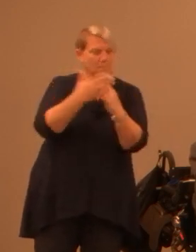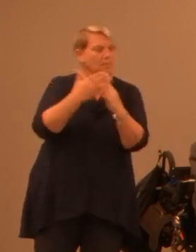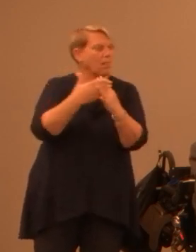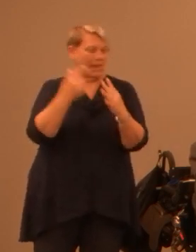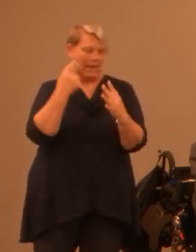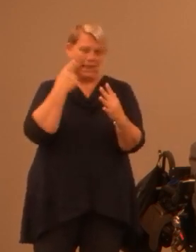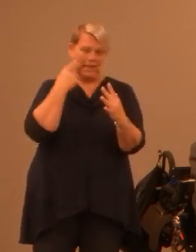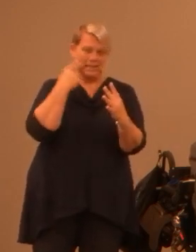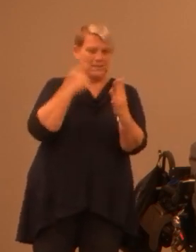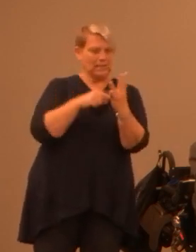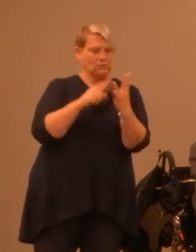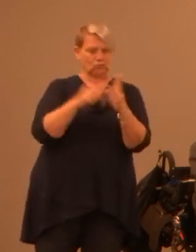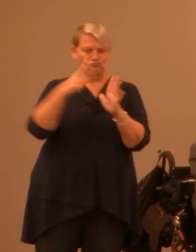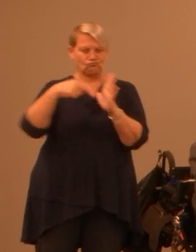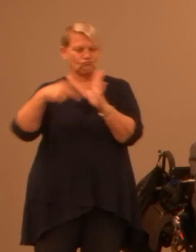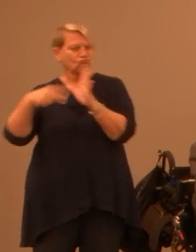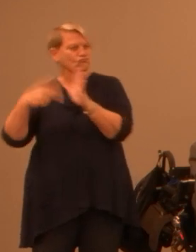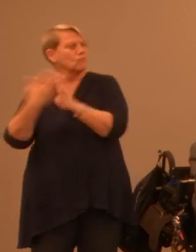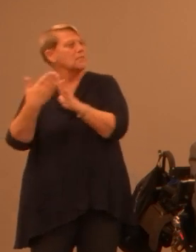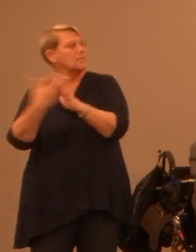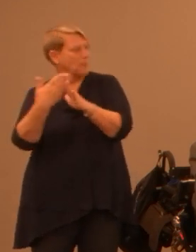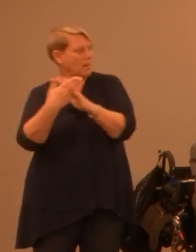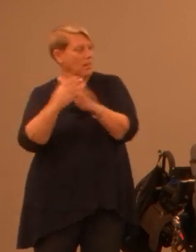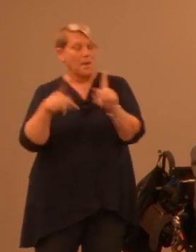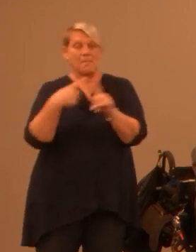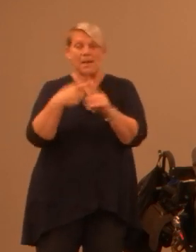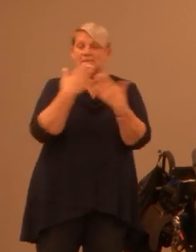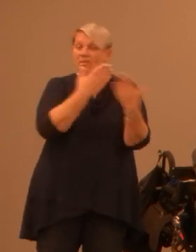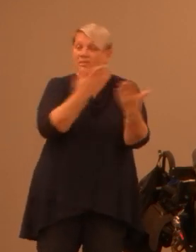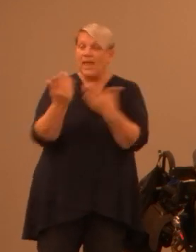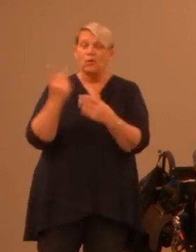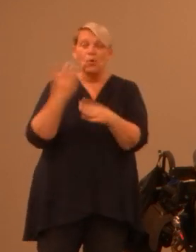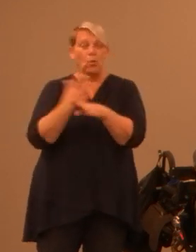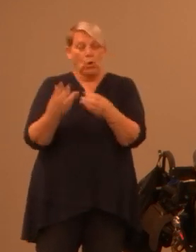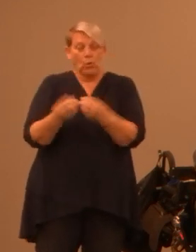and also I'd like to thank everyone who works with students in Western Australian